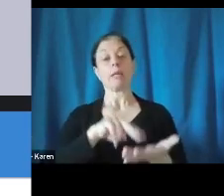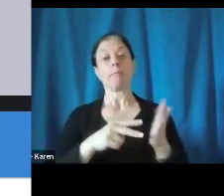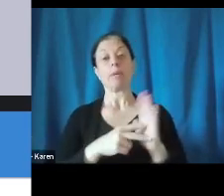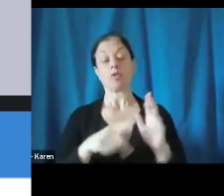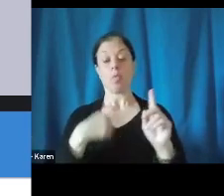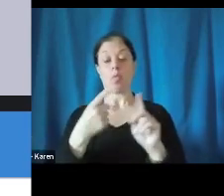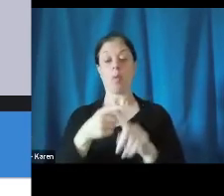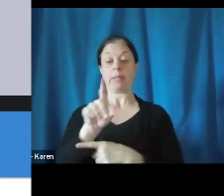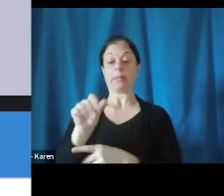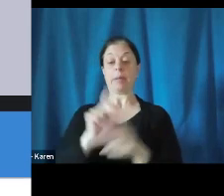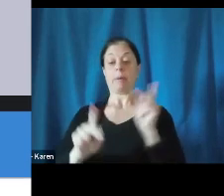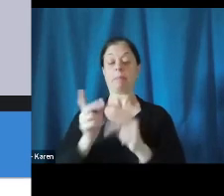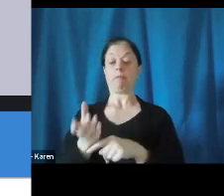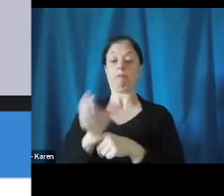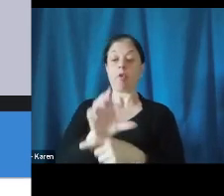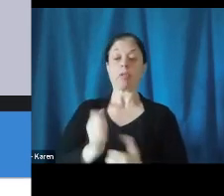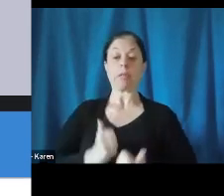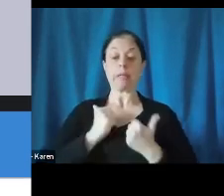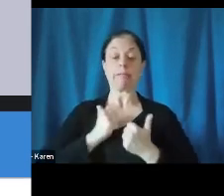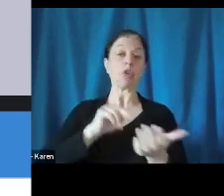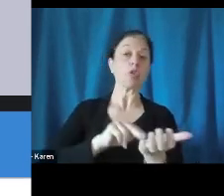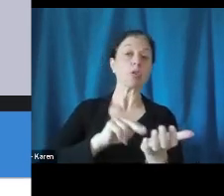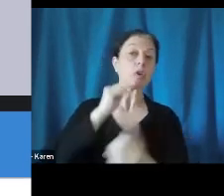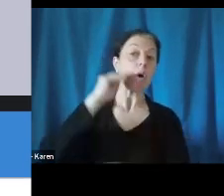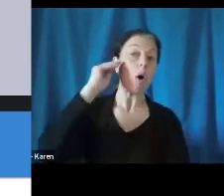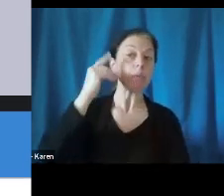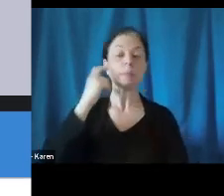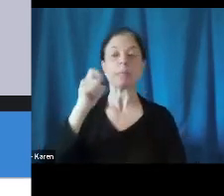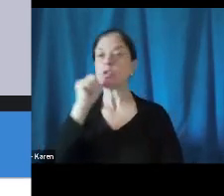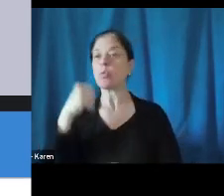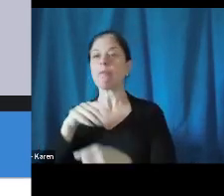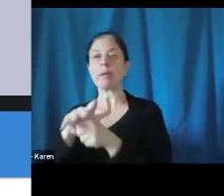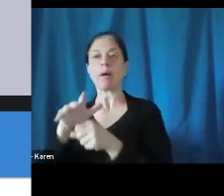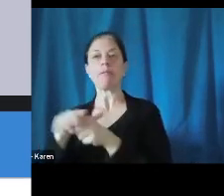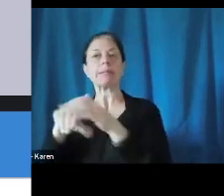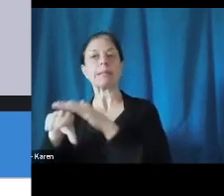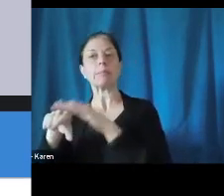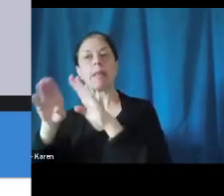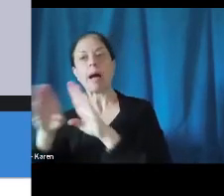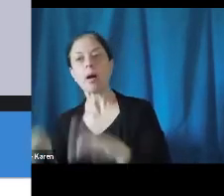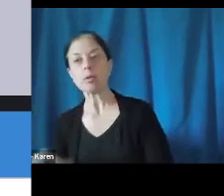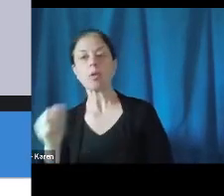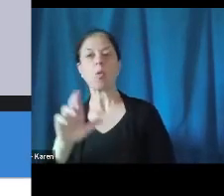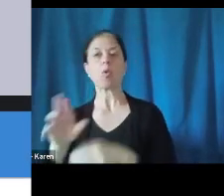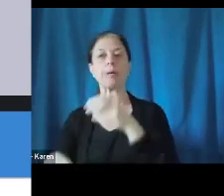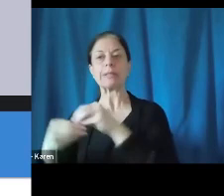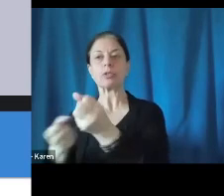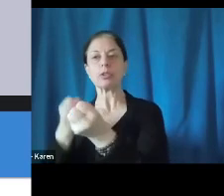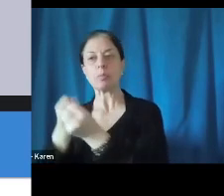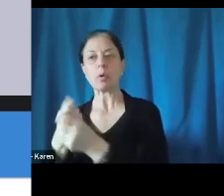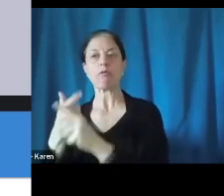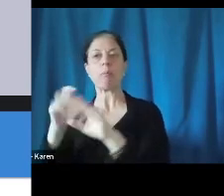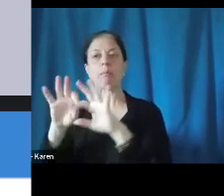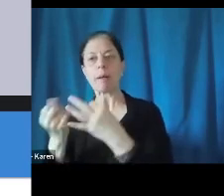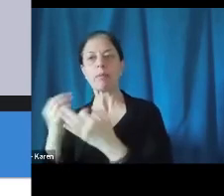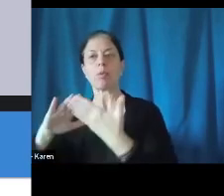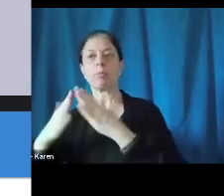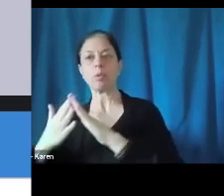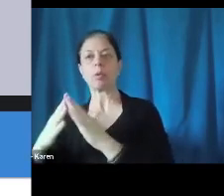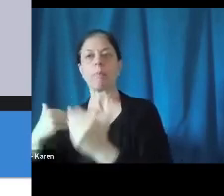institutionalization on a grand scale. So this essentially means that when disabled people are forced to live in nursing homes due to lack of accessible